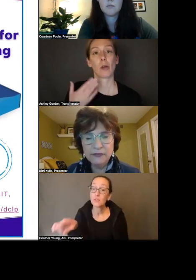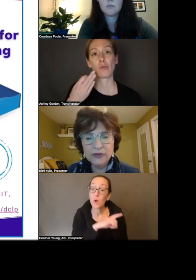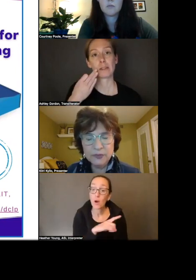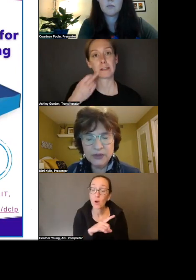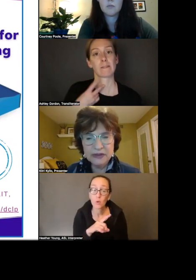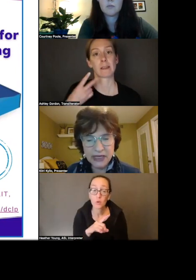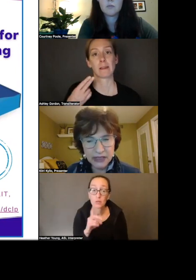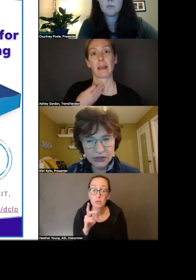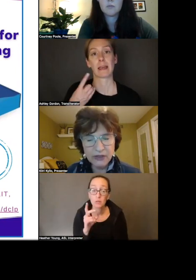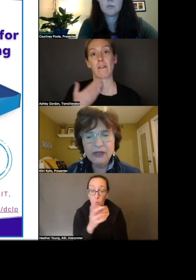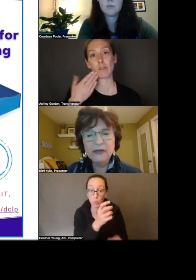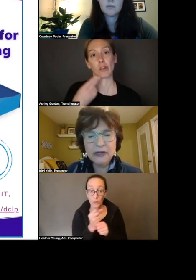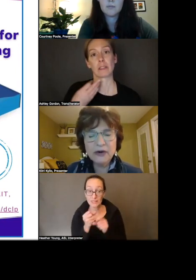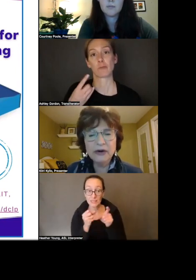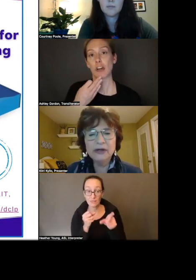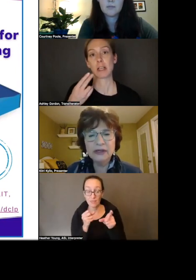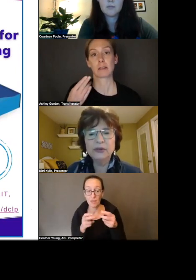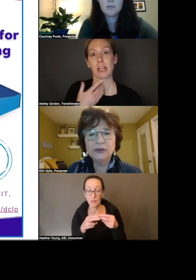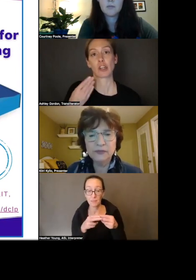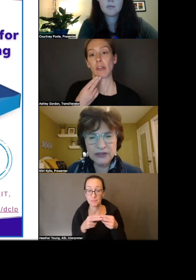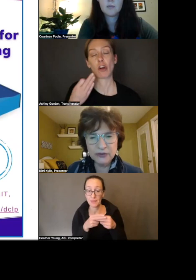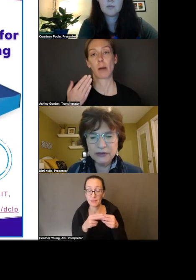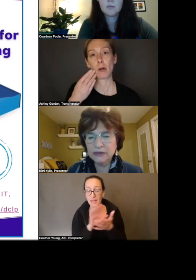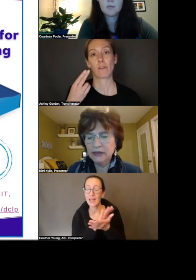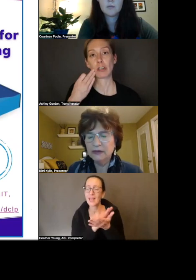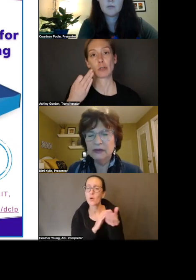for this presentation, there are a number of resources.